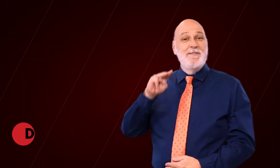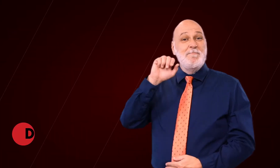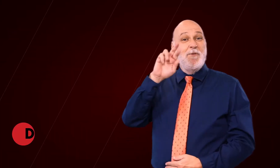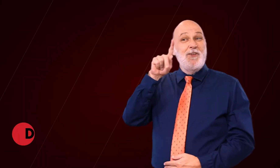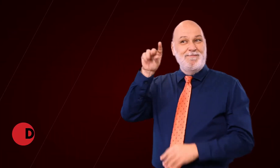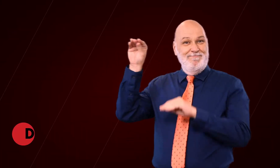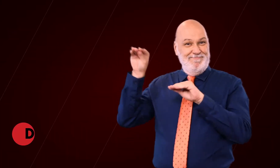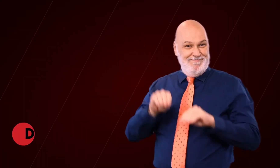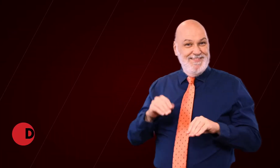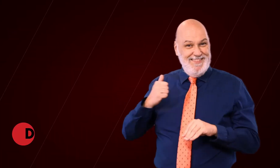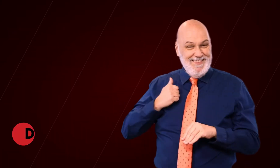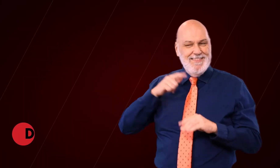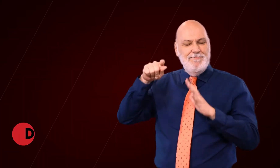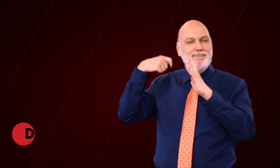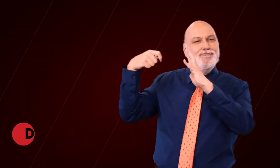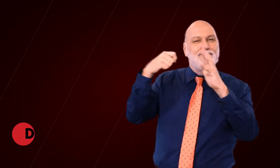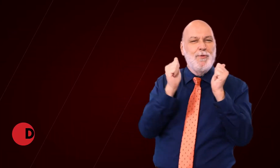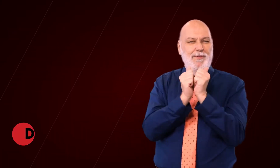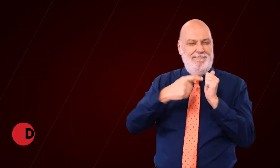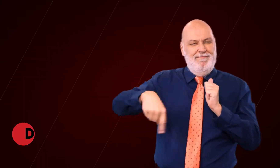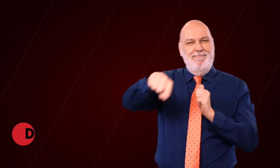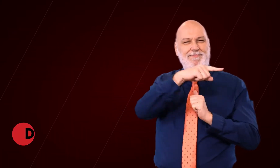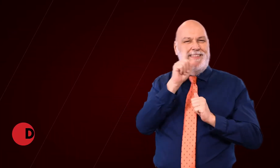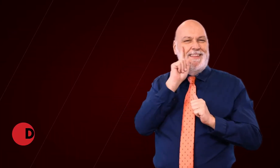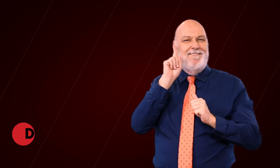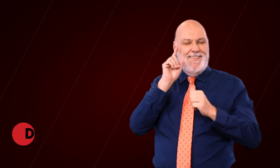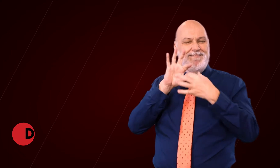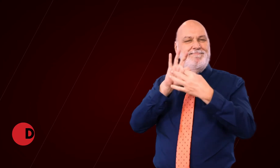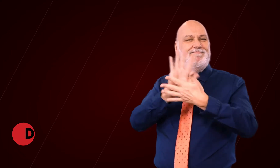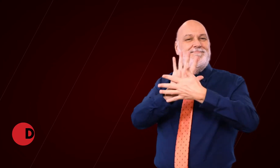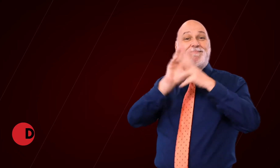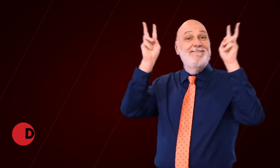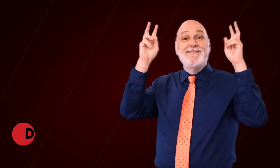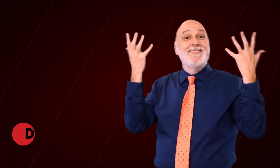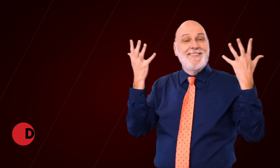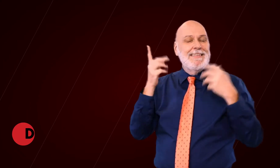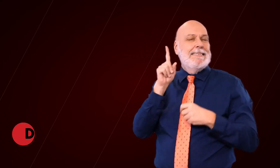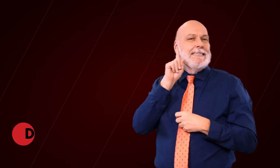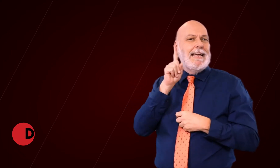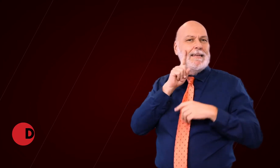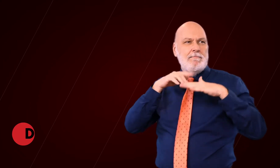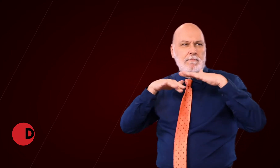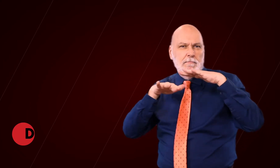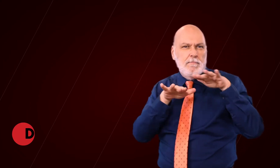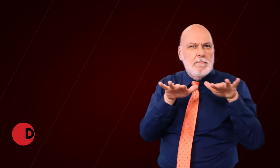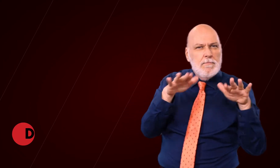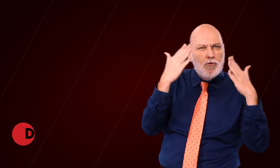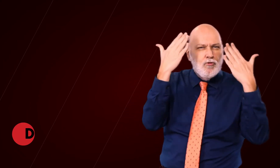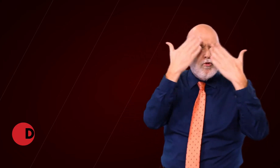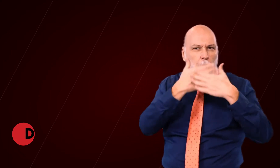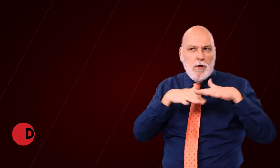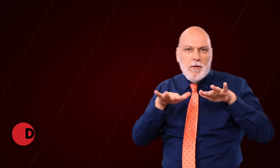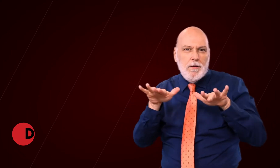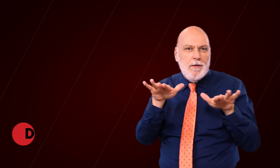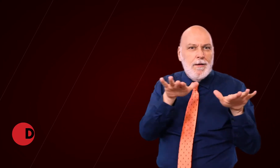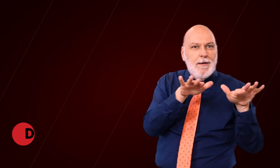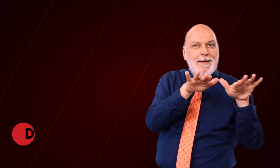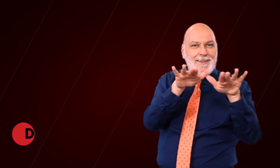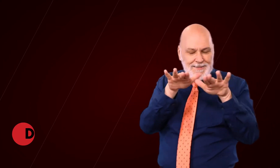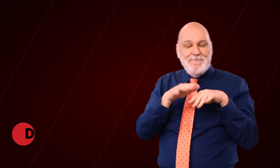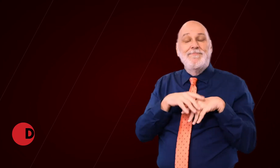After arriving in Canada and learning about Deaf culture while